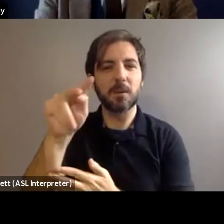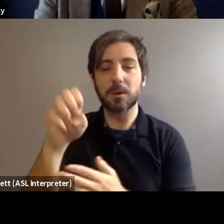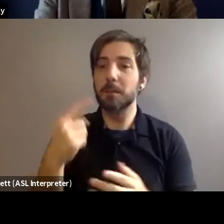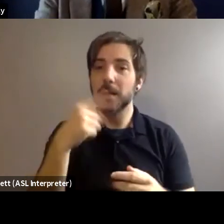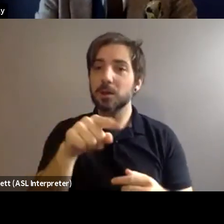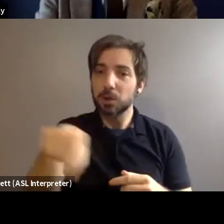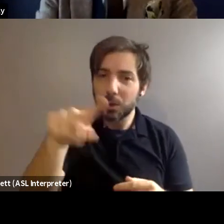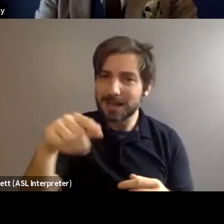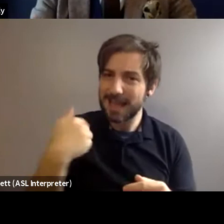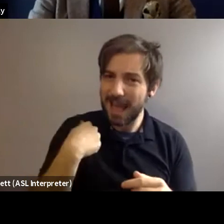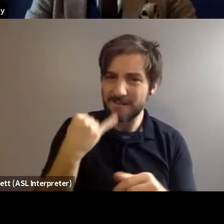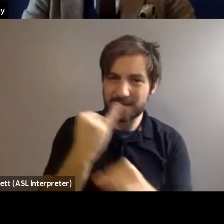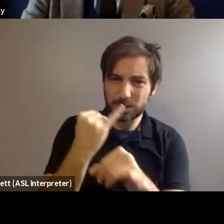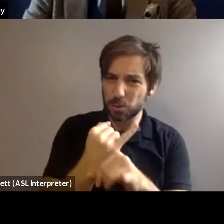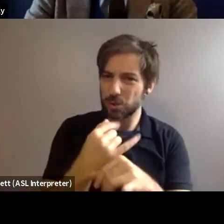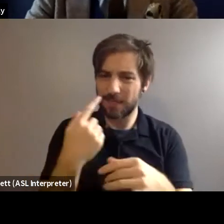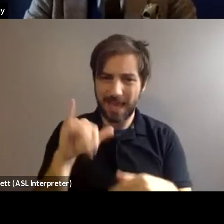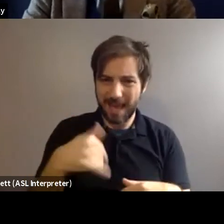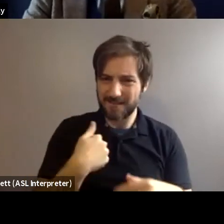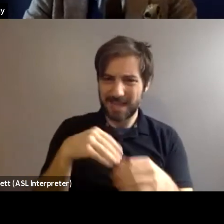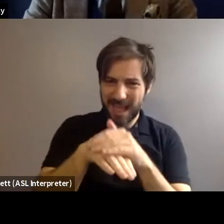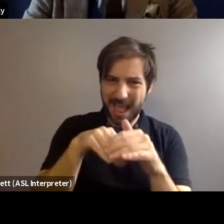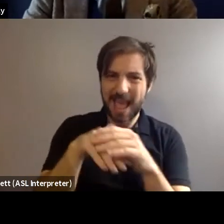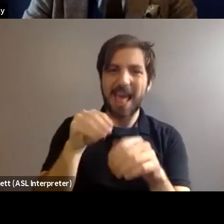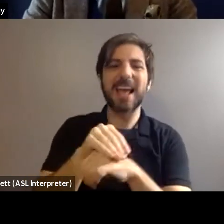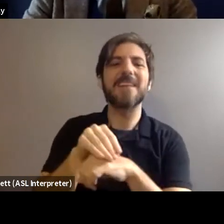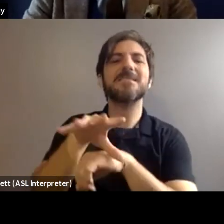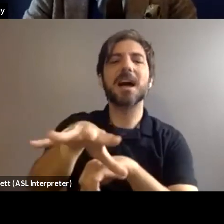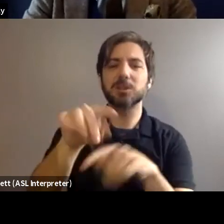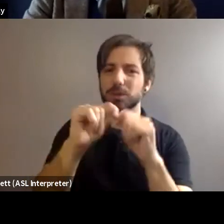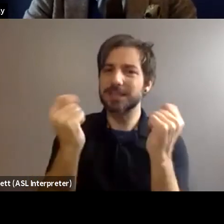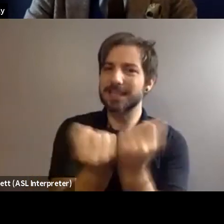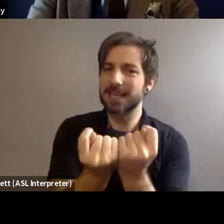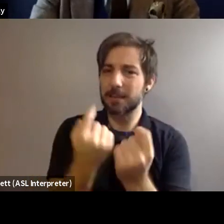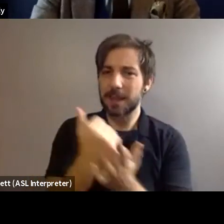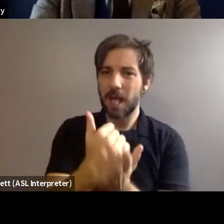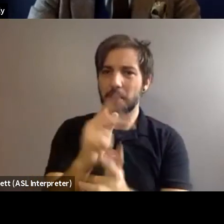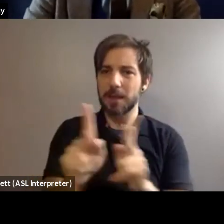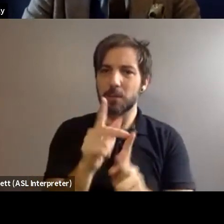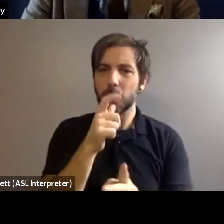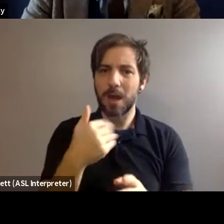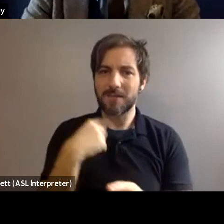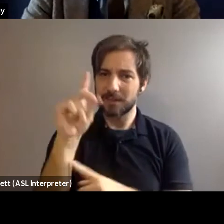team of local st louis folks that have disabilities